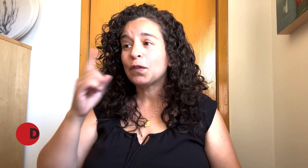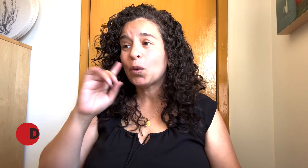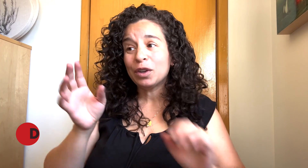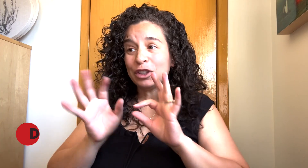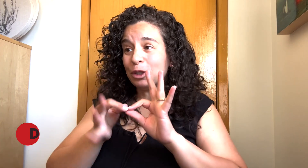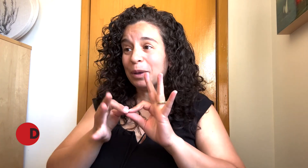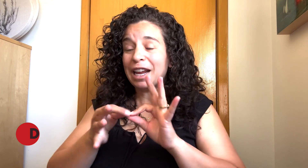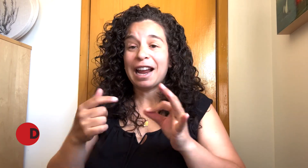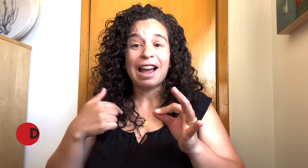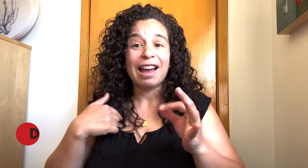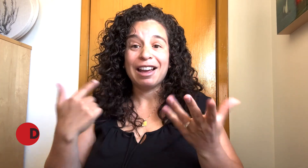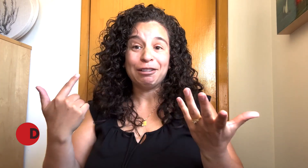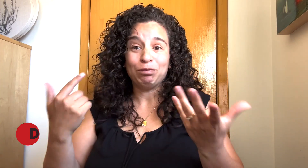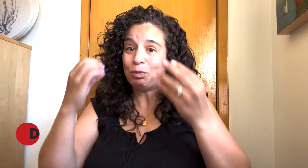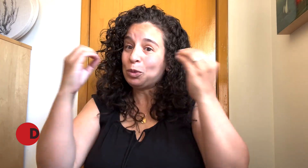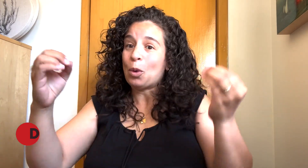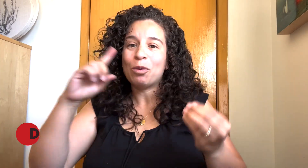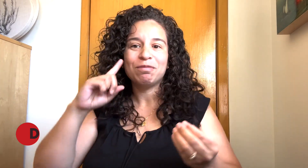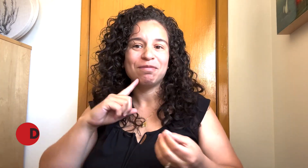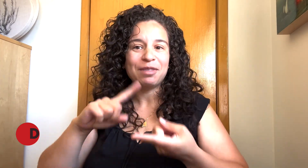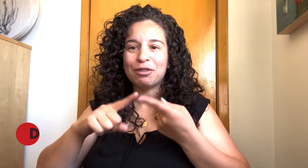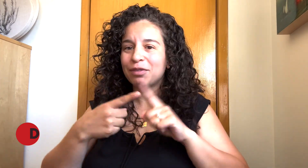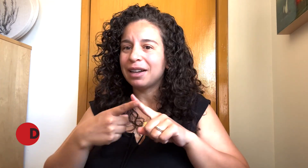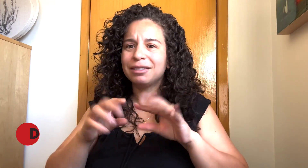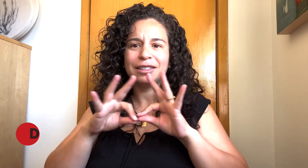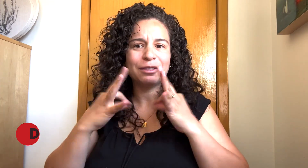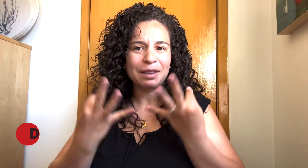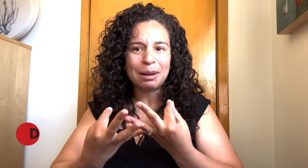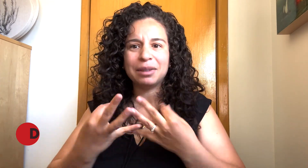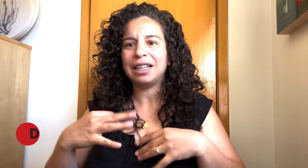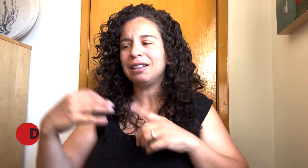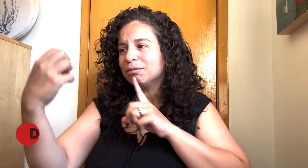When becoming an interpreter, I didn’t have any Deaf friends or family members.